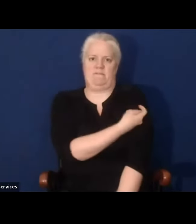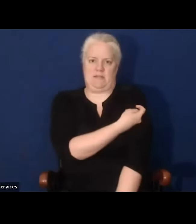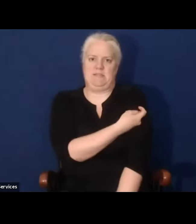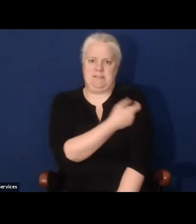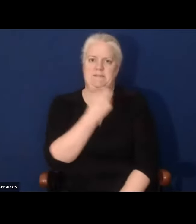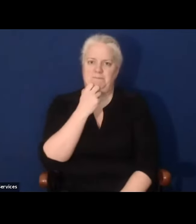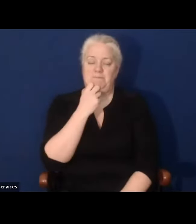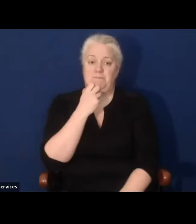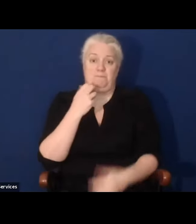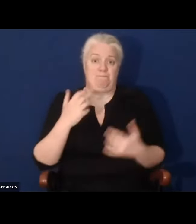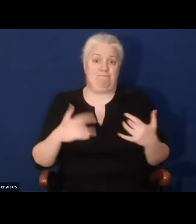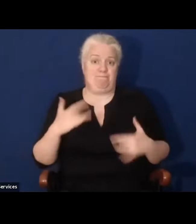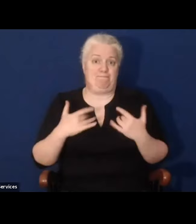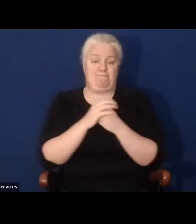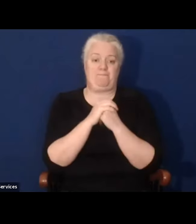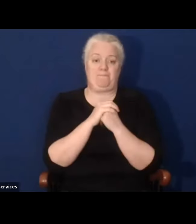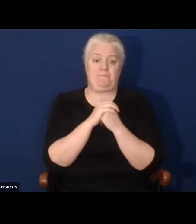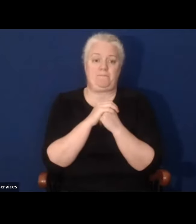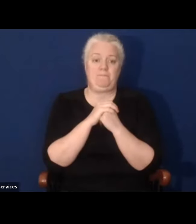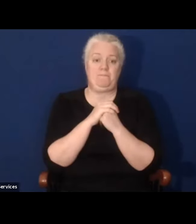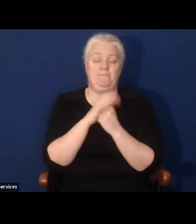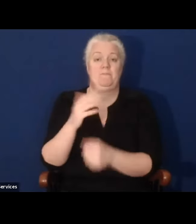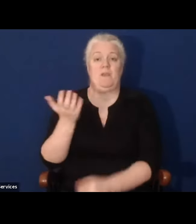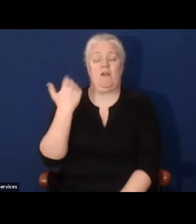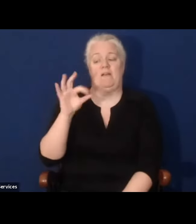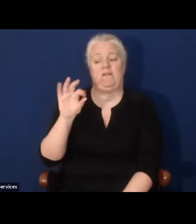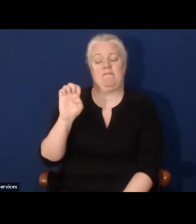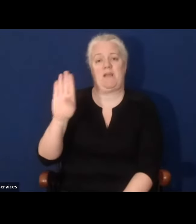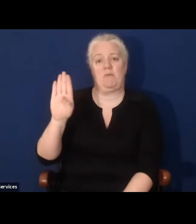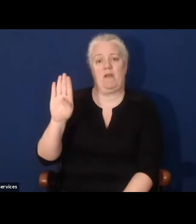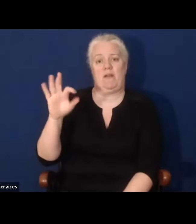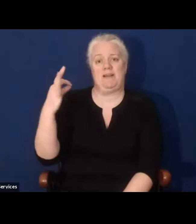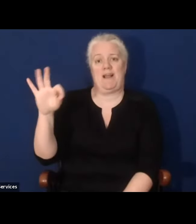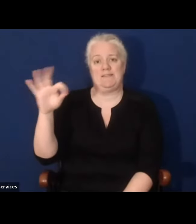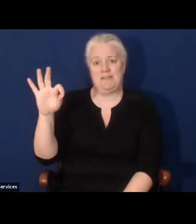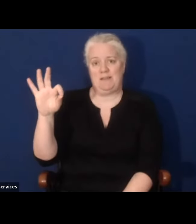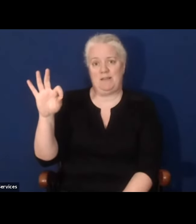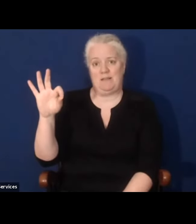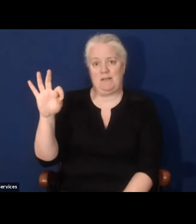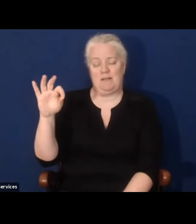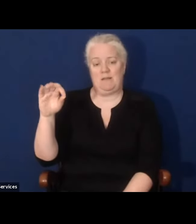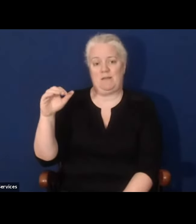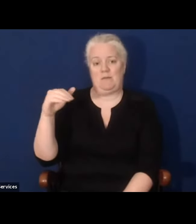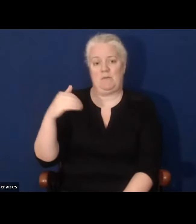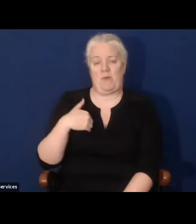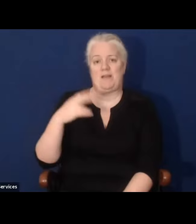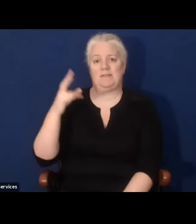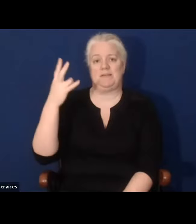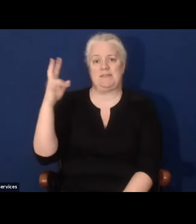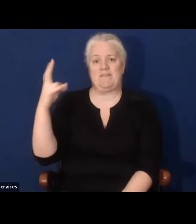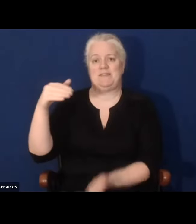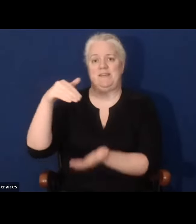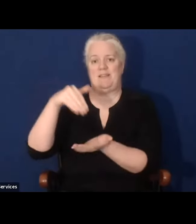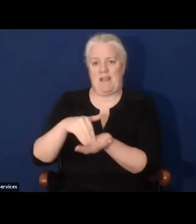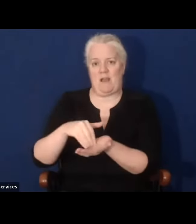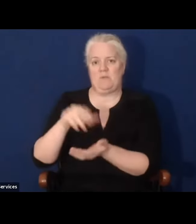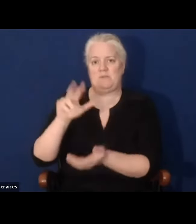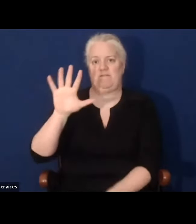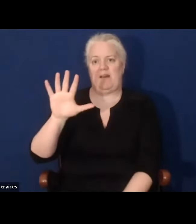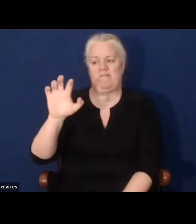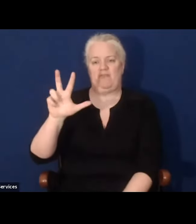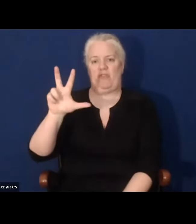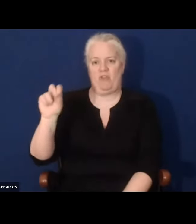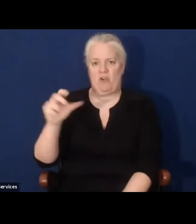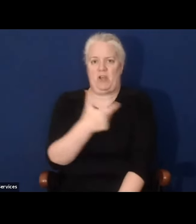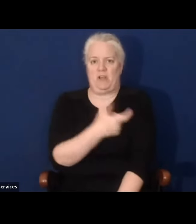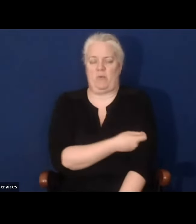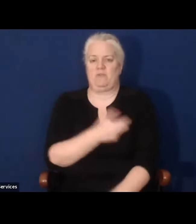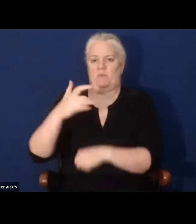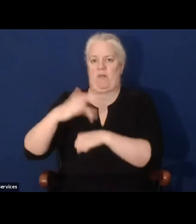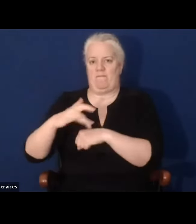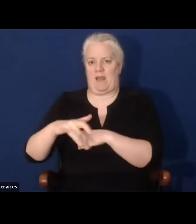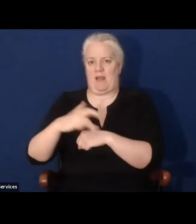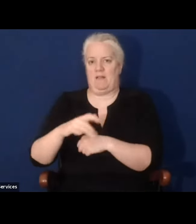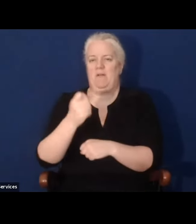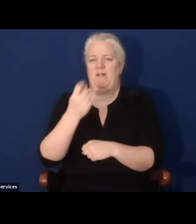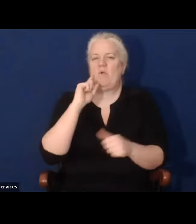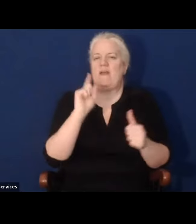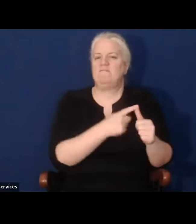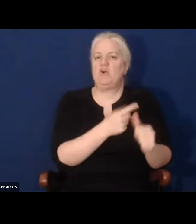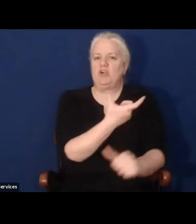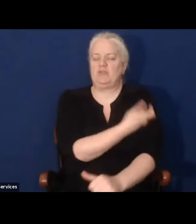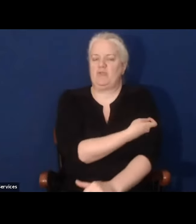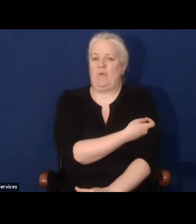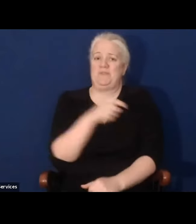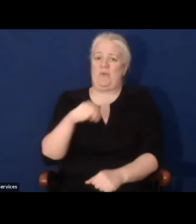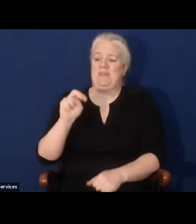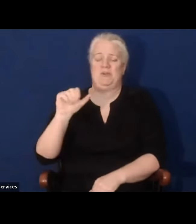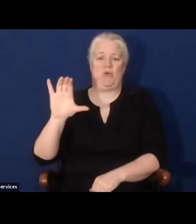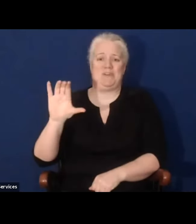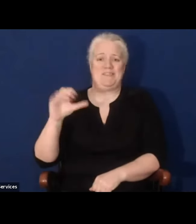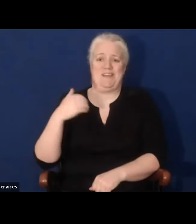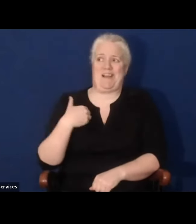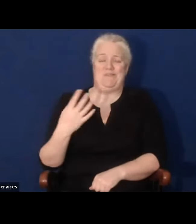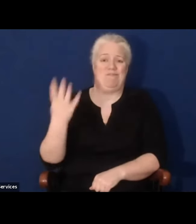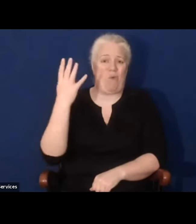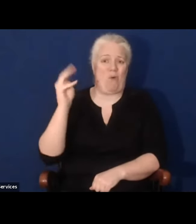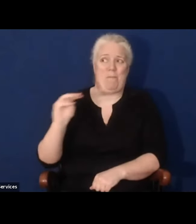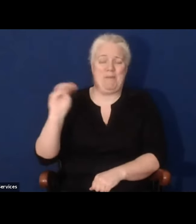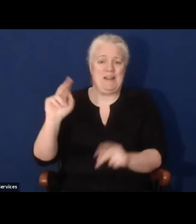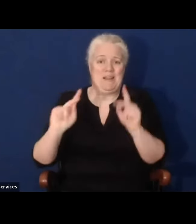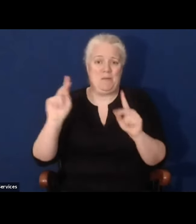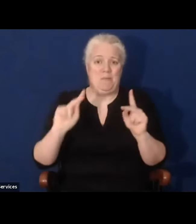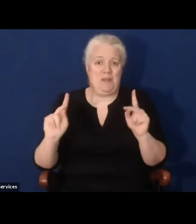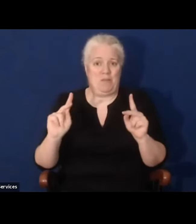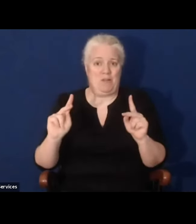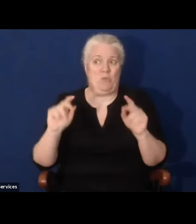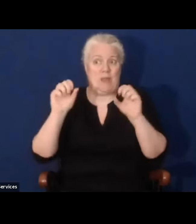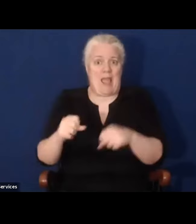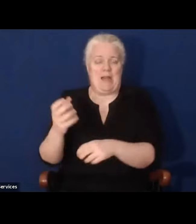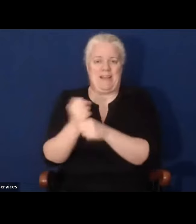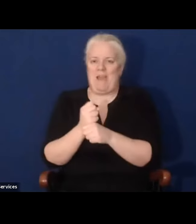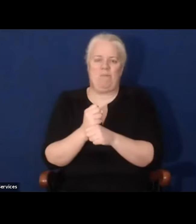Now I'm going to move on to the availability of the vaccines. Right now as of today we have over 1.7 million doses of the vaccine that have been delivered to New York City. And over 1.4 million doses have been administered. So we're very excited that 1.4 million New Yorkers have received at least one dose of the vaccine. But on the 19th we only had 17,000 doses available for dose 1.